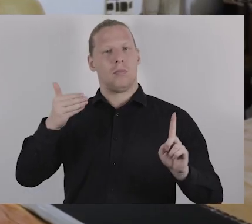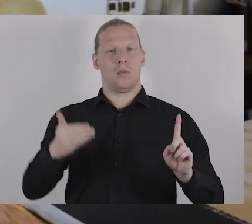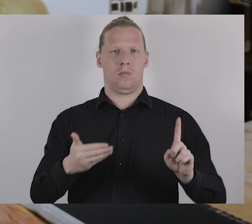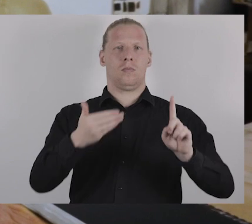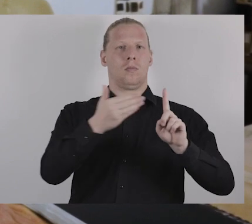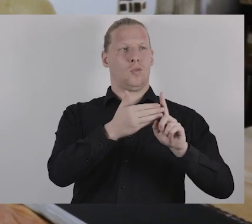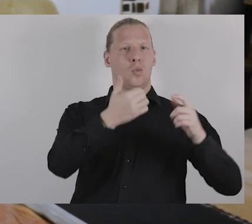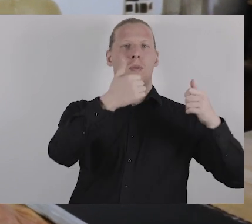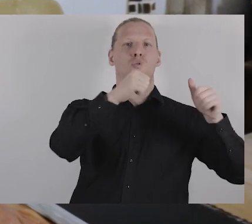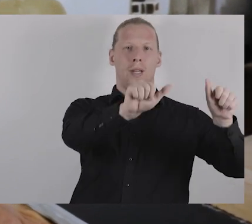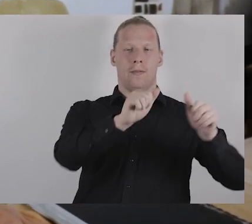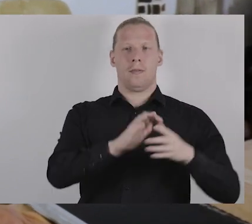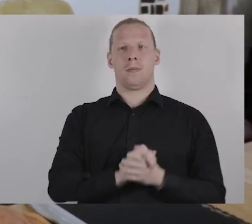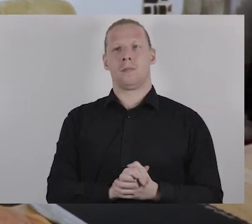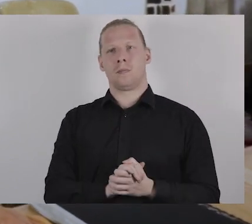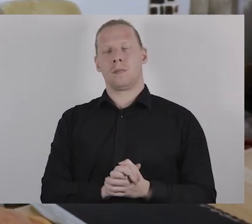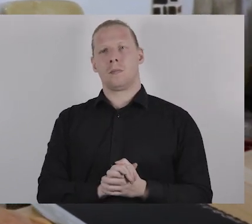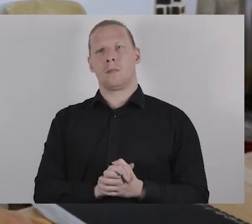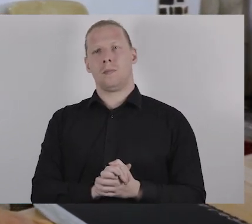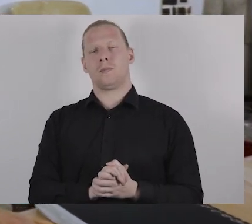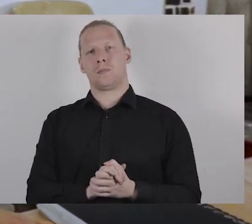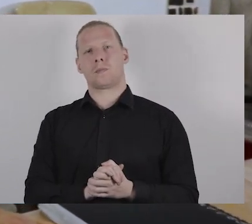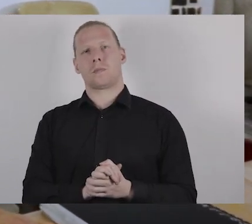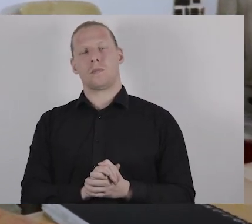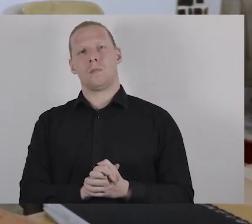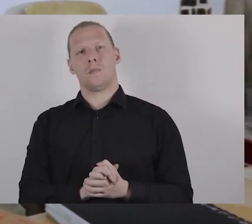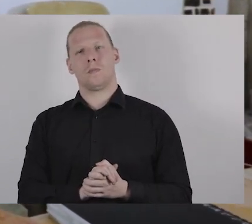Kia urutapu. Kia aroha.